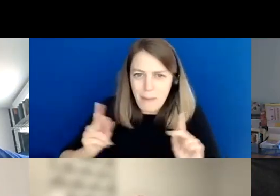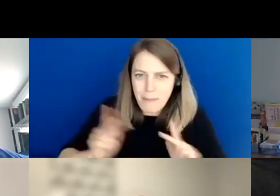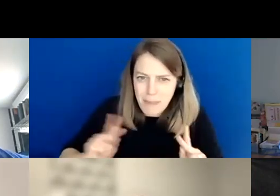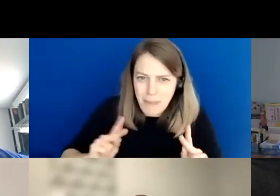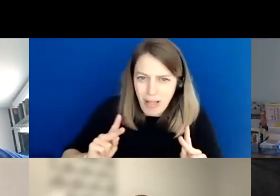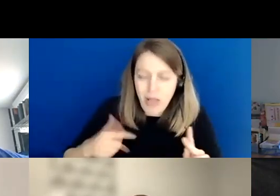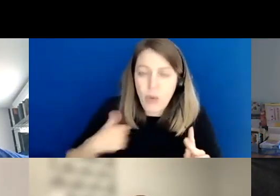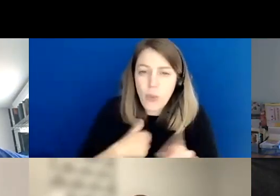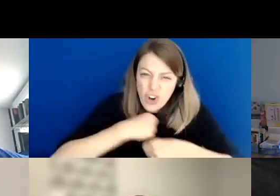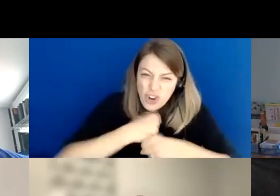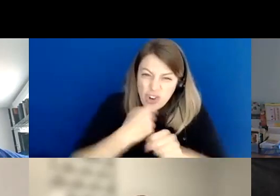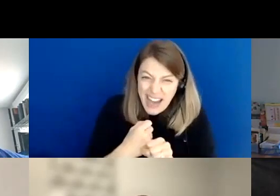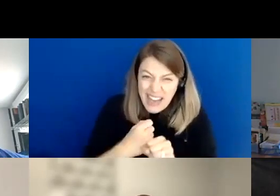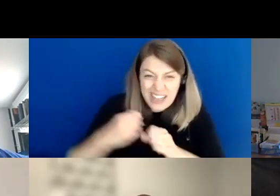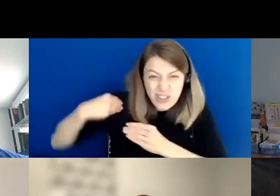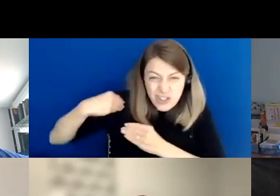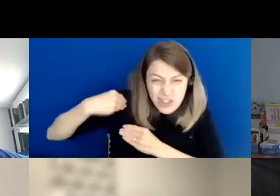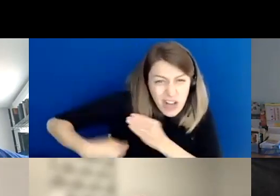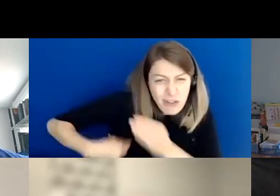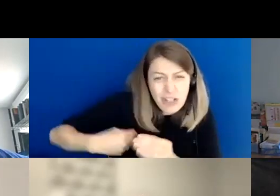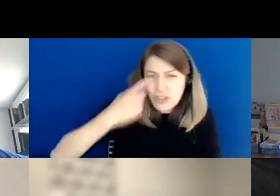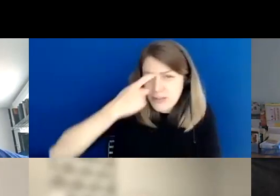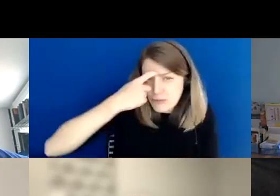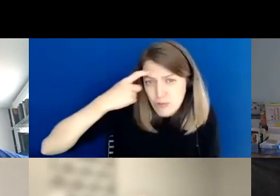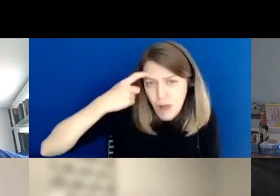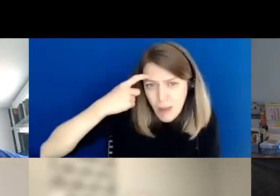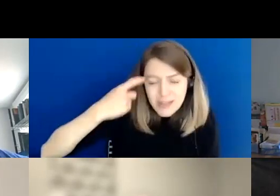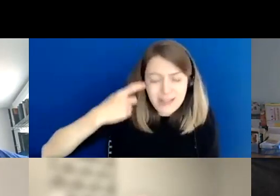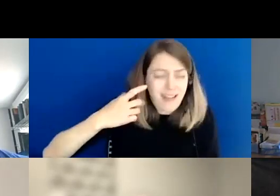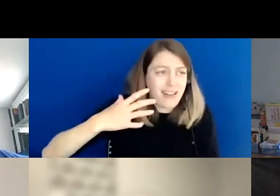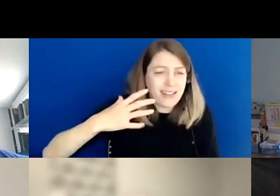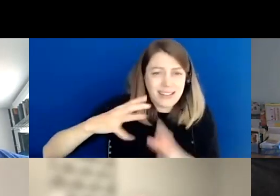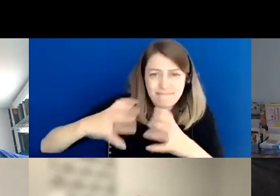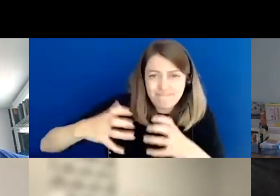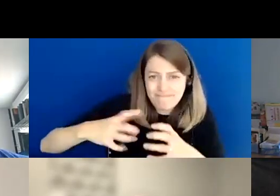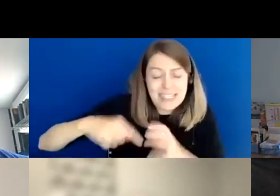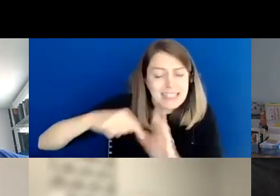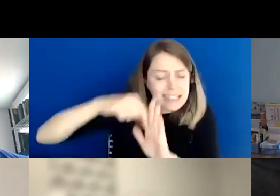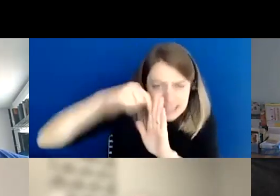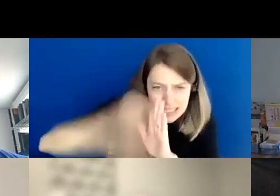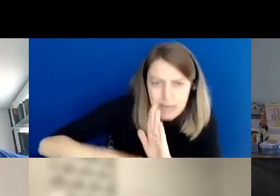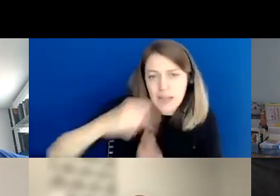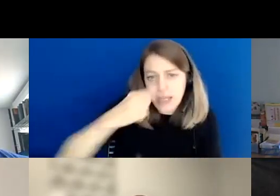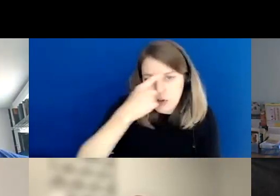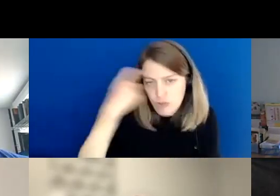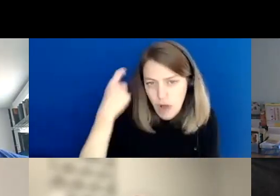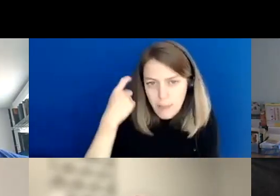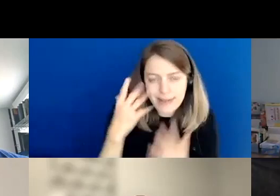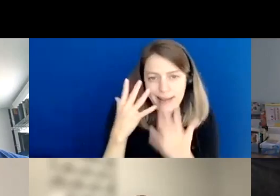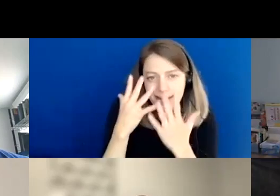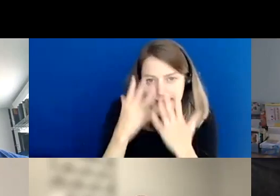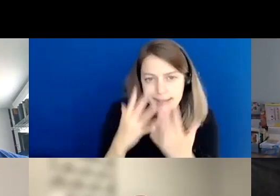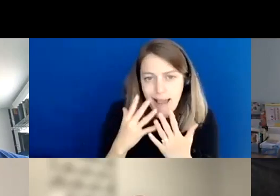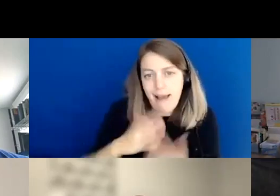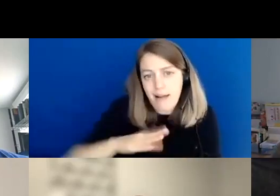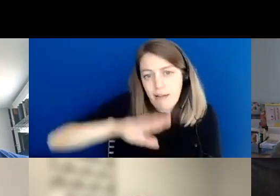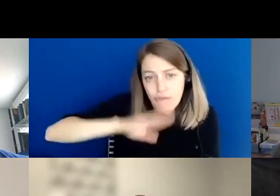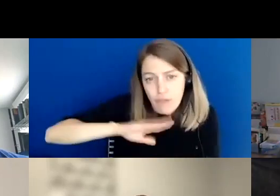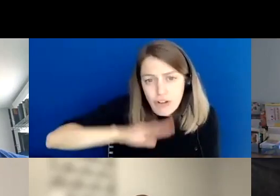traumatized and sad and frustrated and angry people